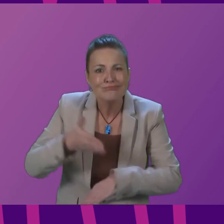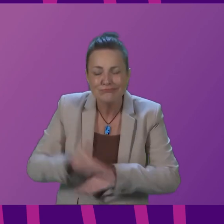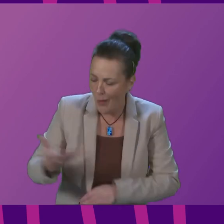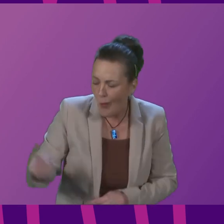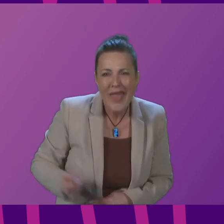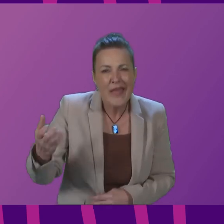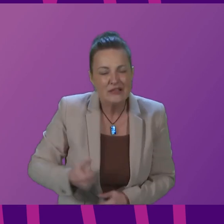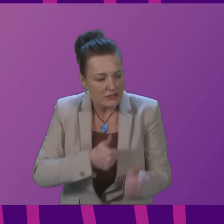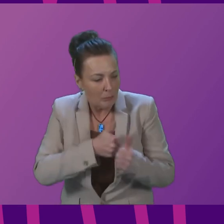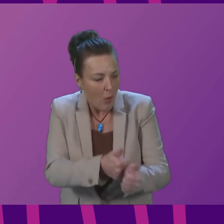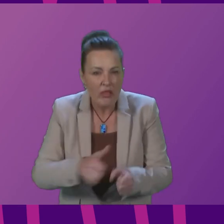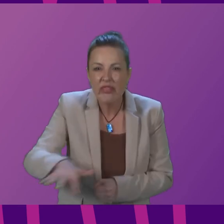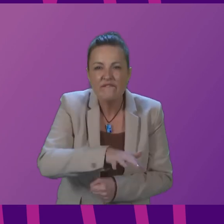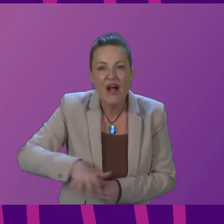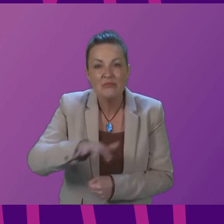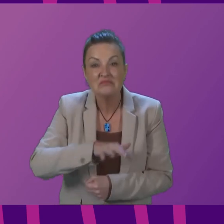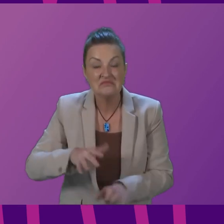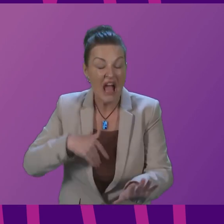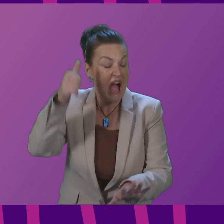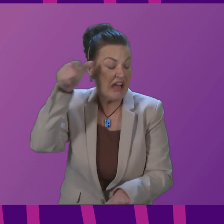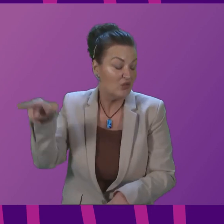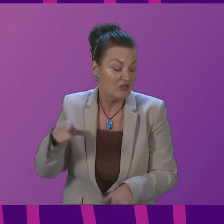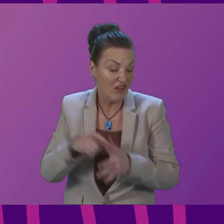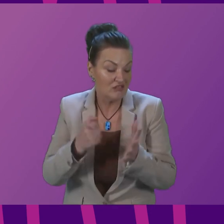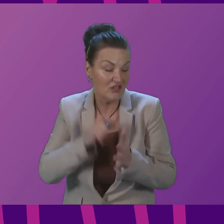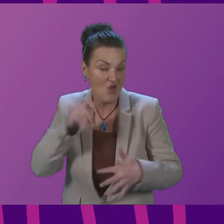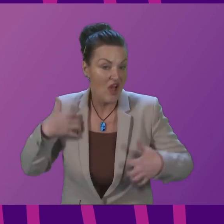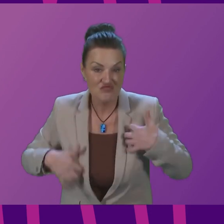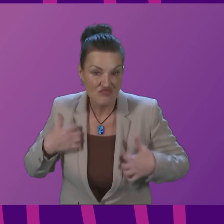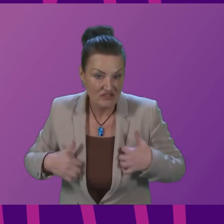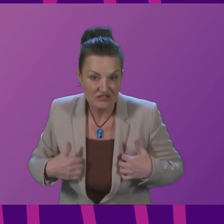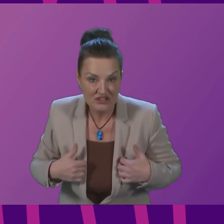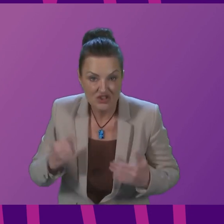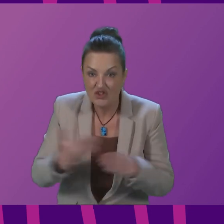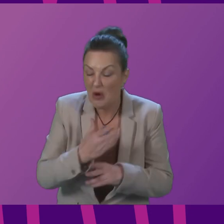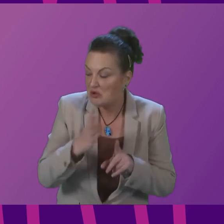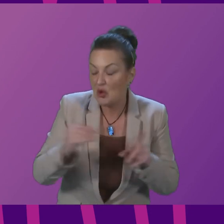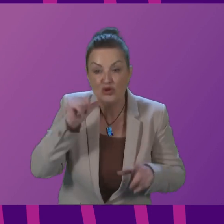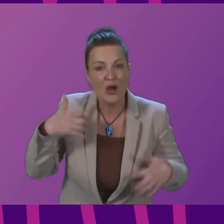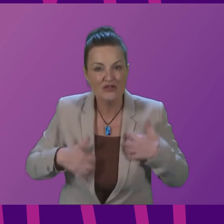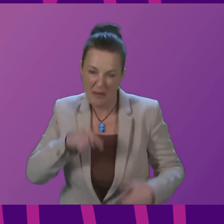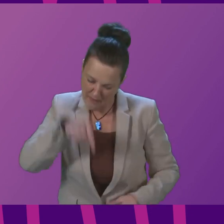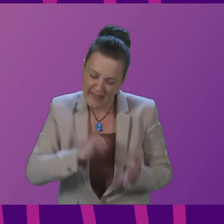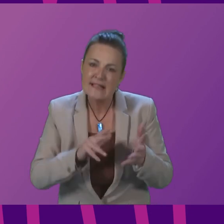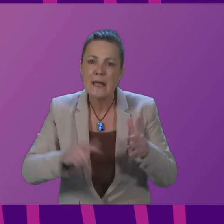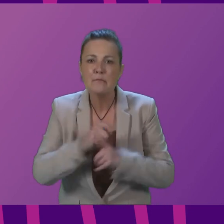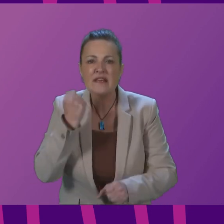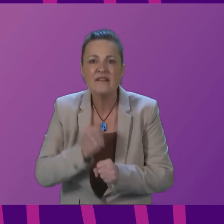families. I know that jobs do not matter much to the Conservatives, but they matter to this Government and they always will.